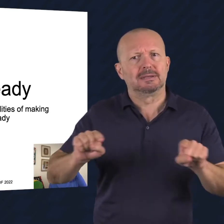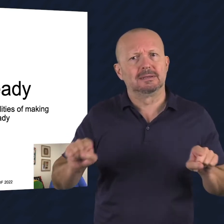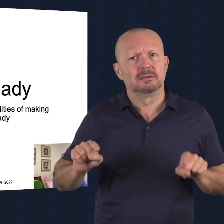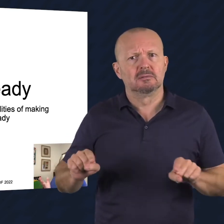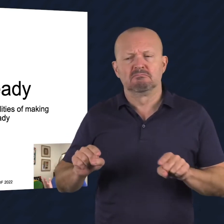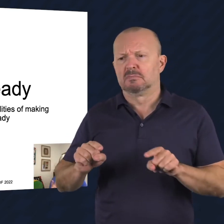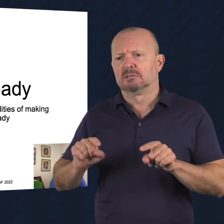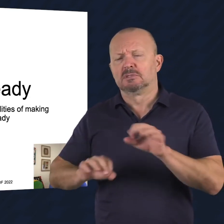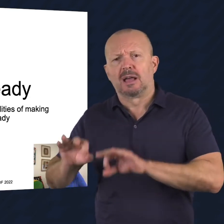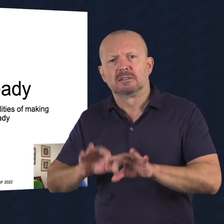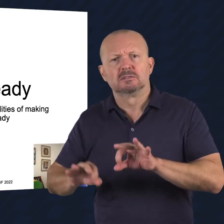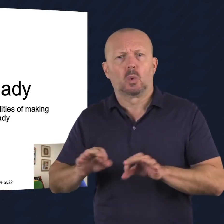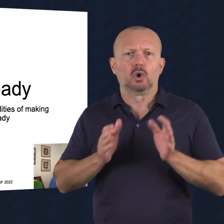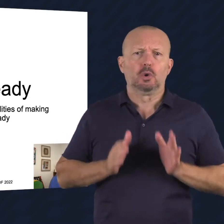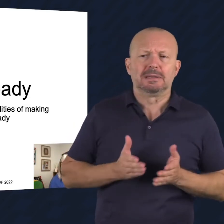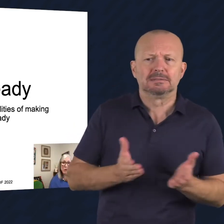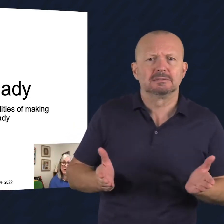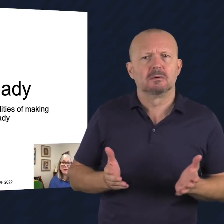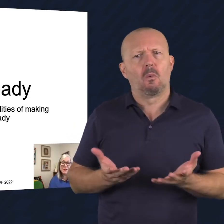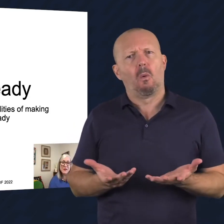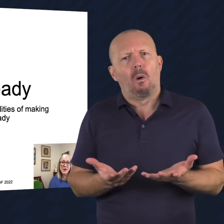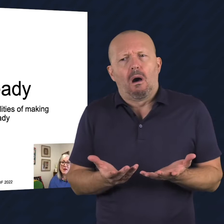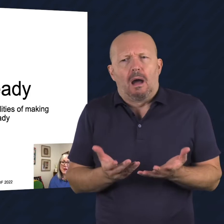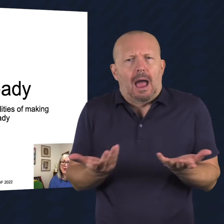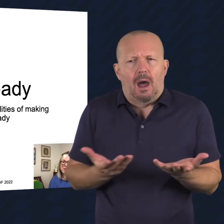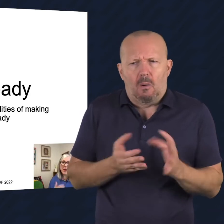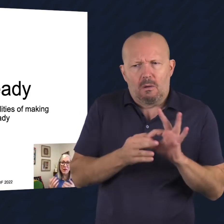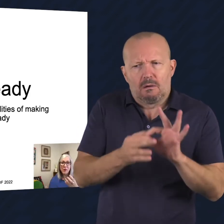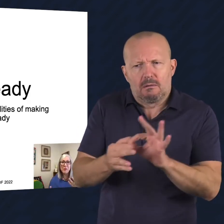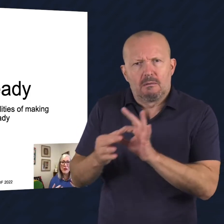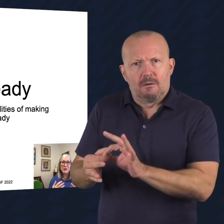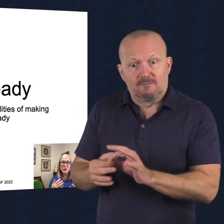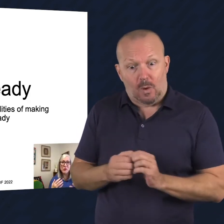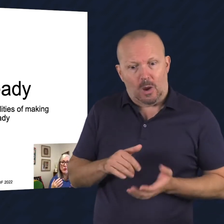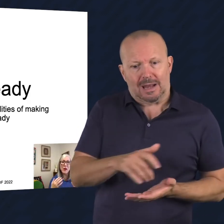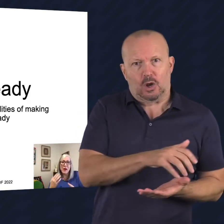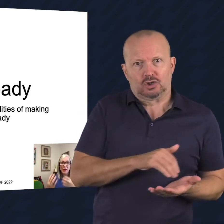whether they're computer scientists or humanists, and the way that we begin to unlock our